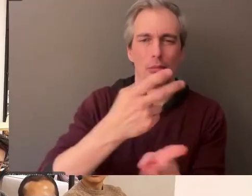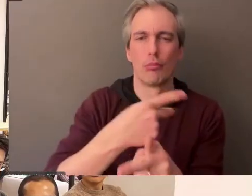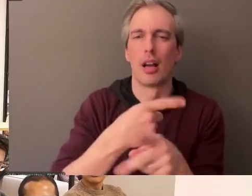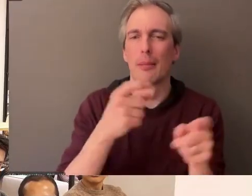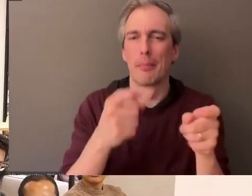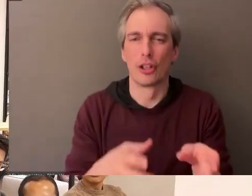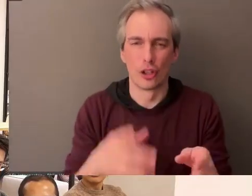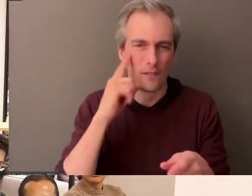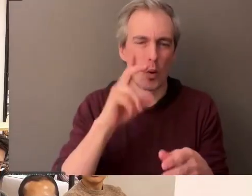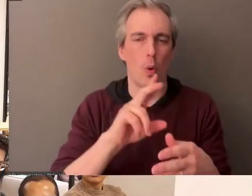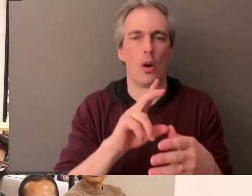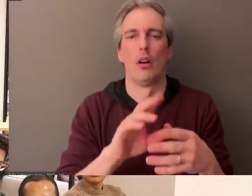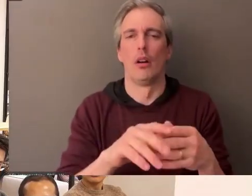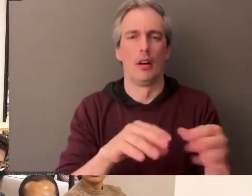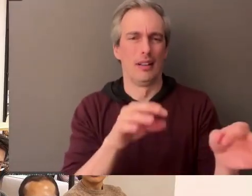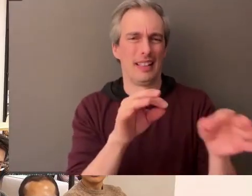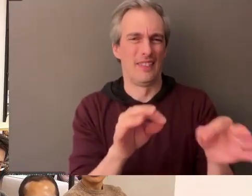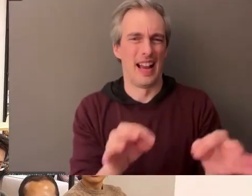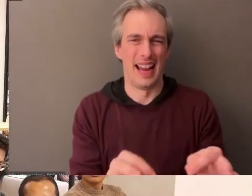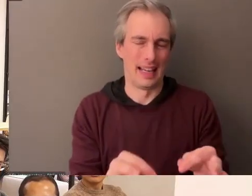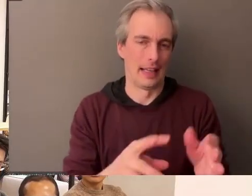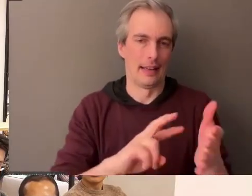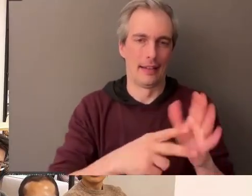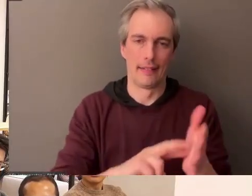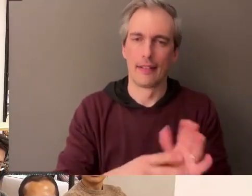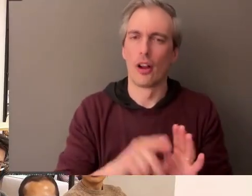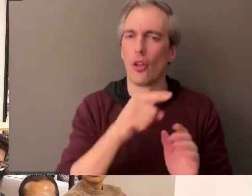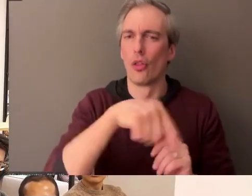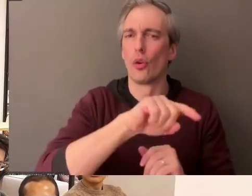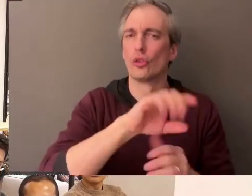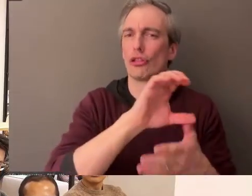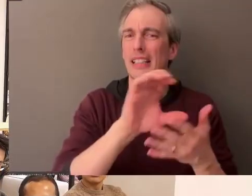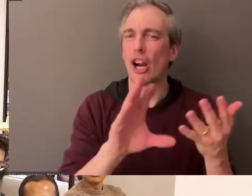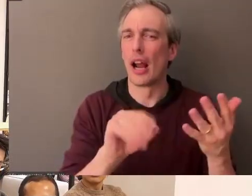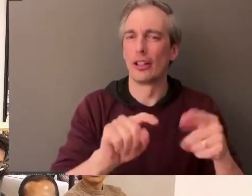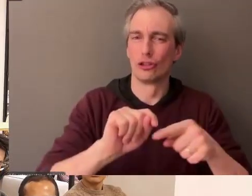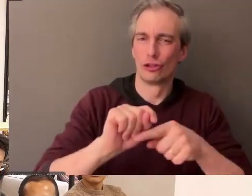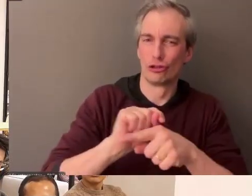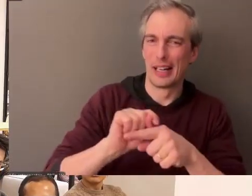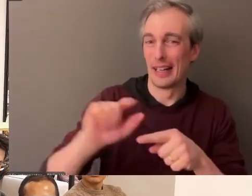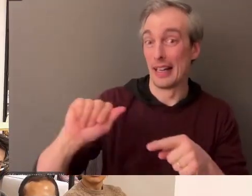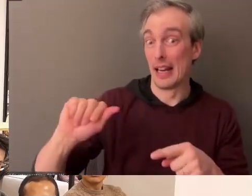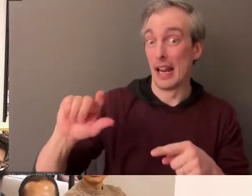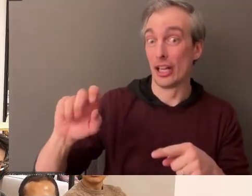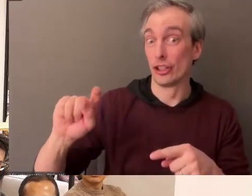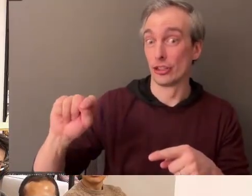And training an agent on those criteria with guardrails and checks